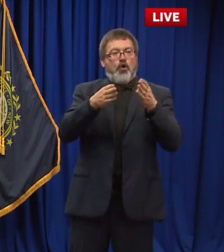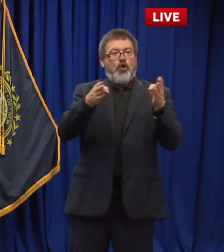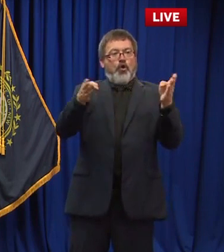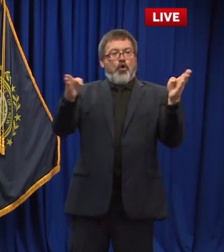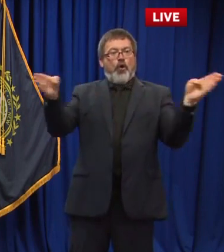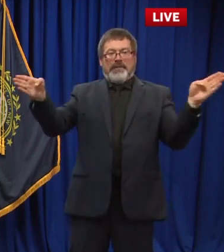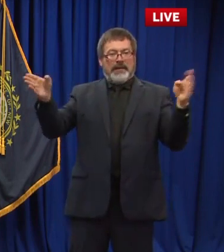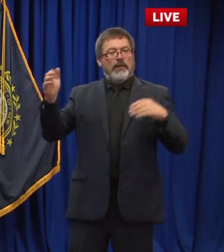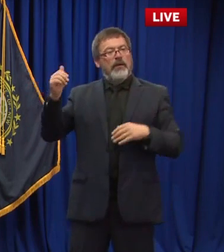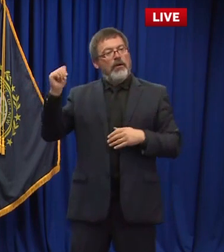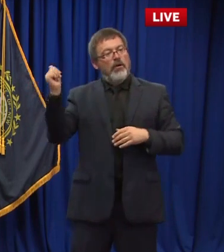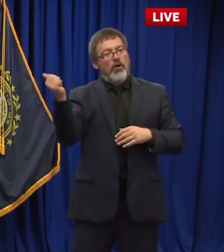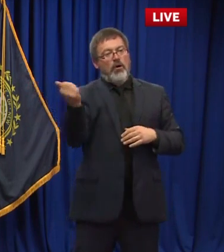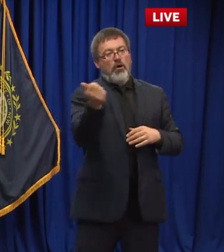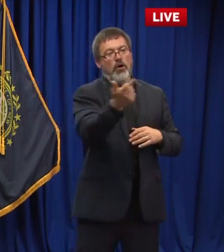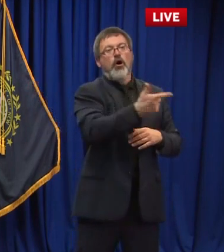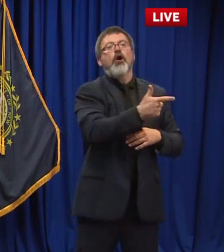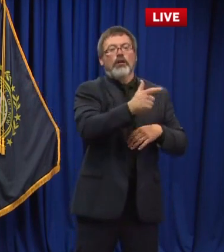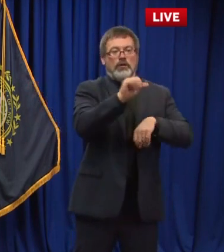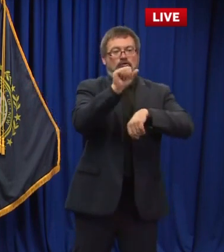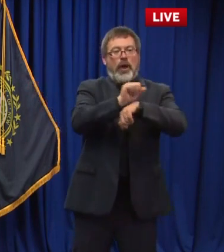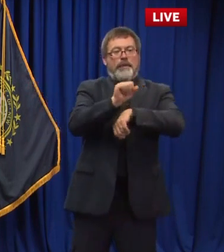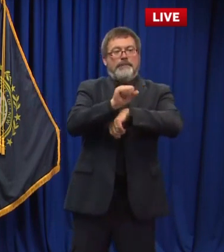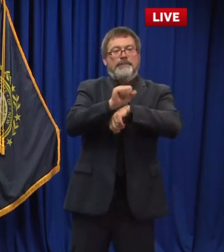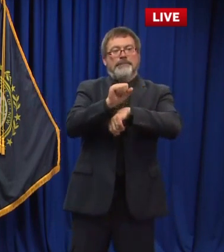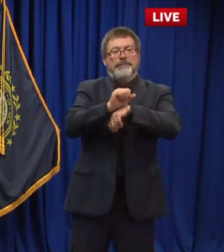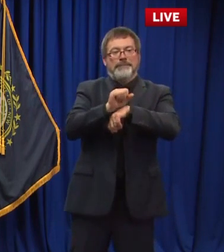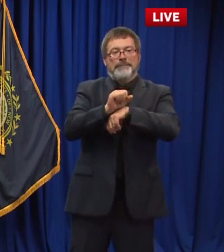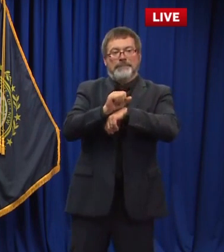TODAY WE ARE OPENING IT UP.